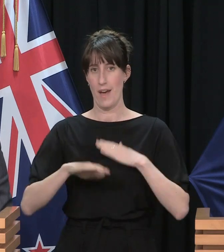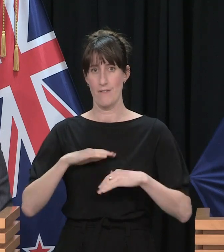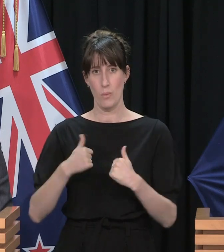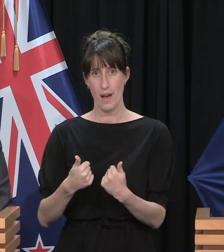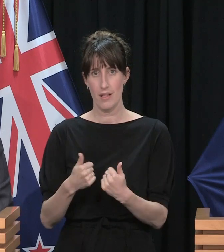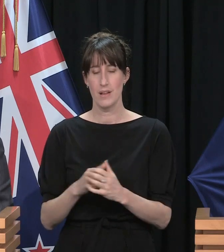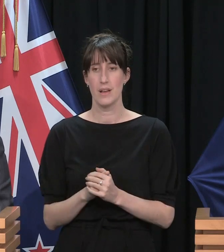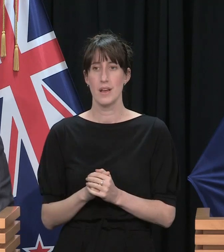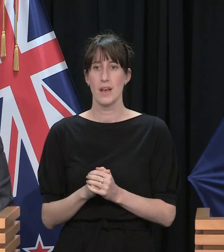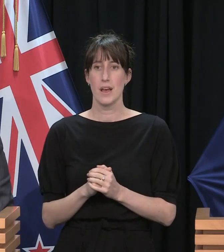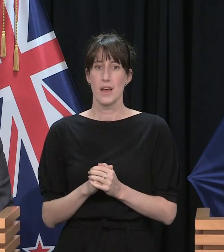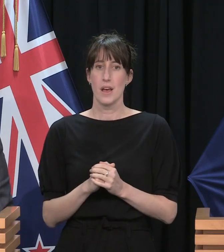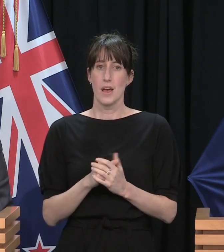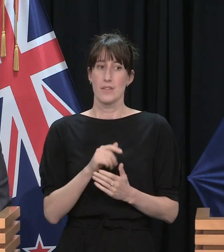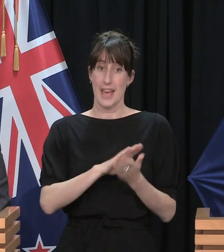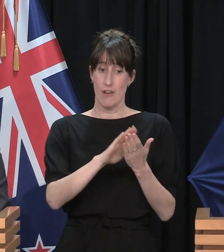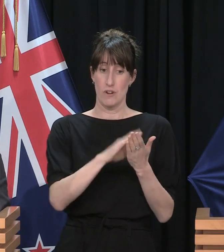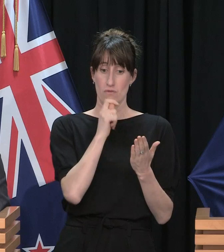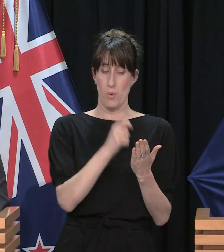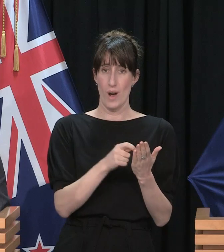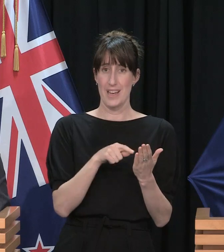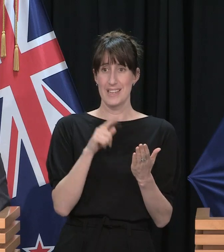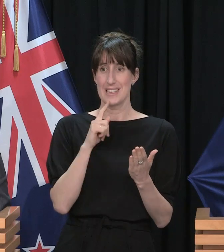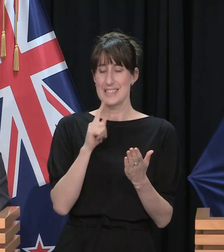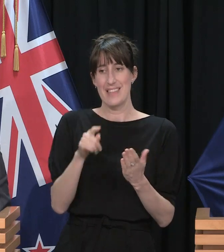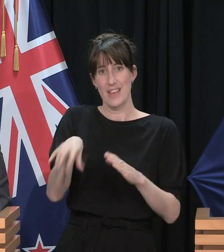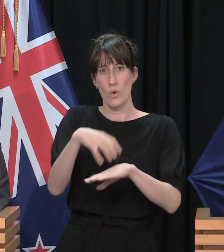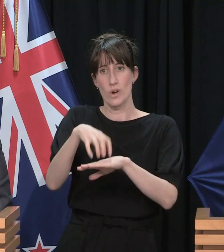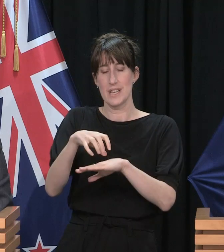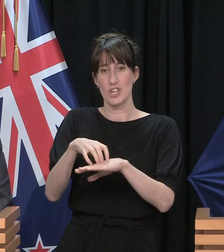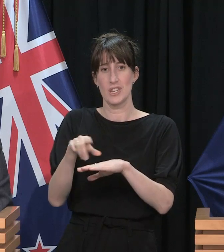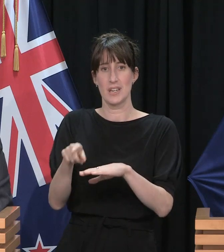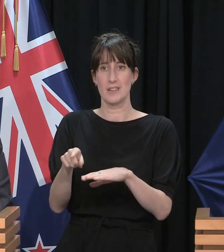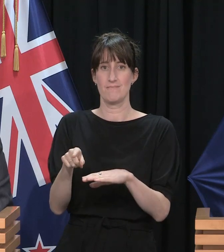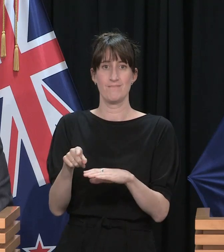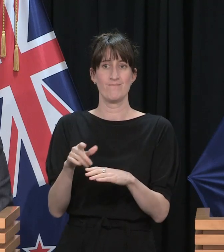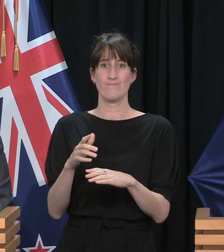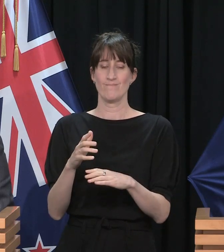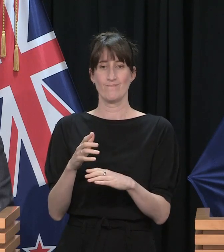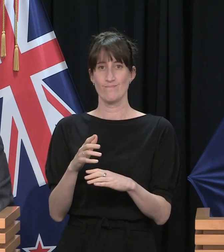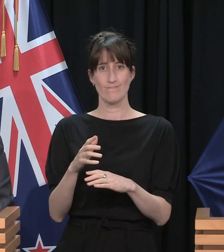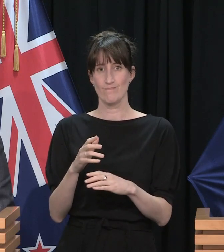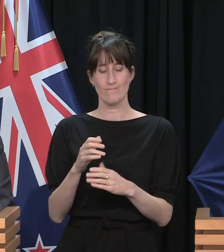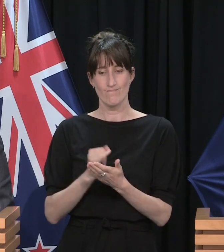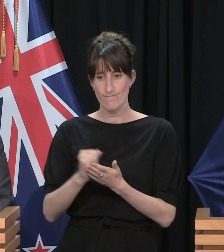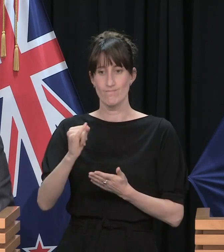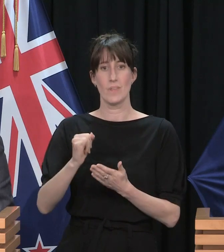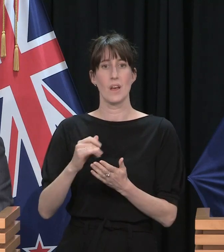makes it very clear that no system can completely prevent such deliberate acts by